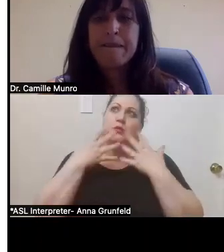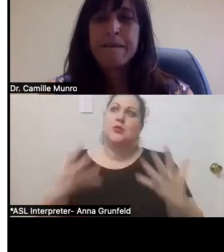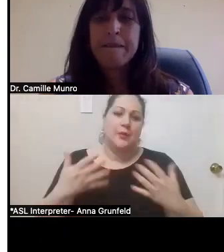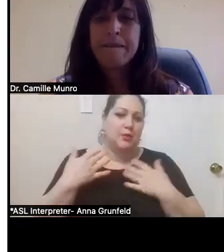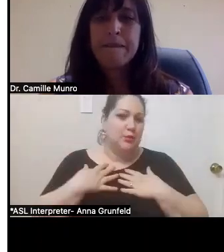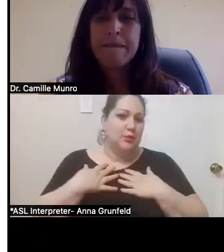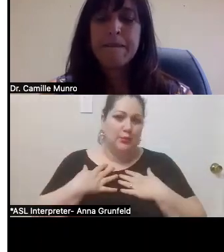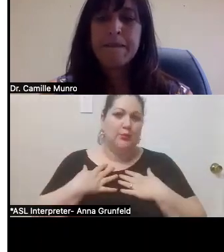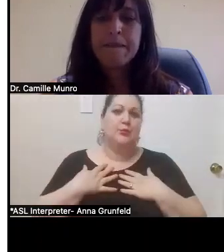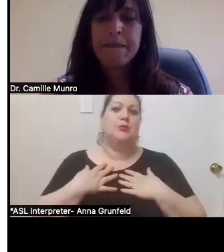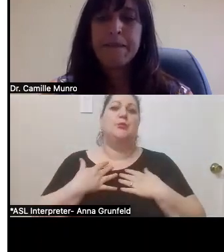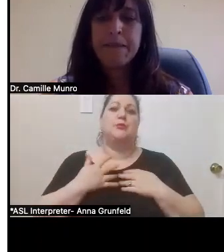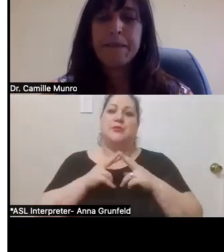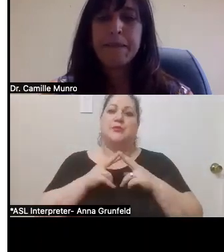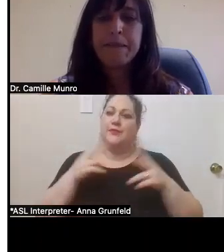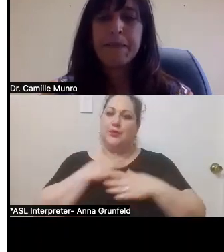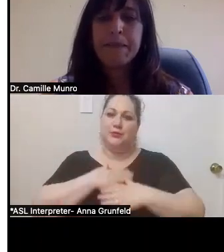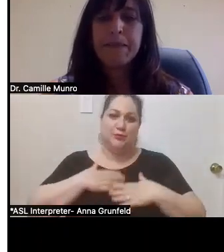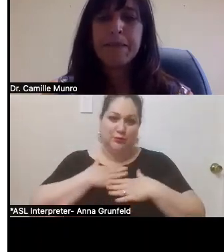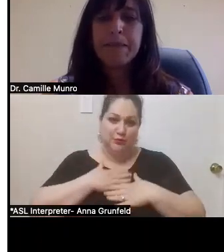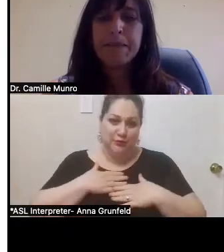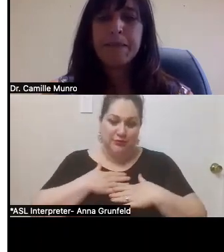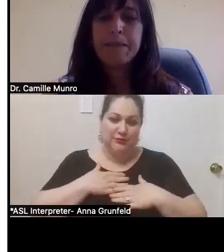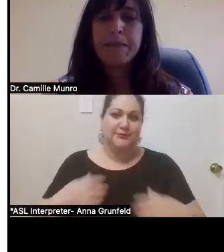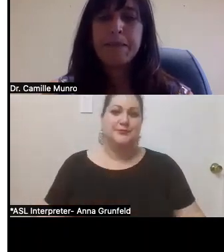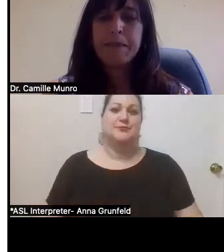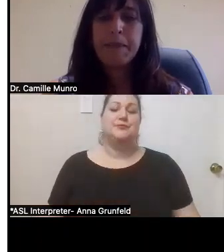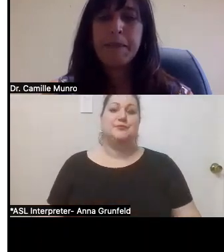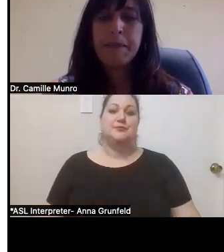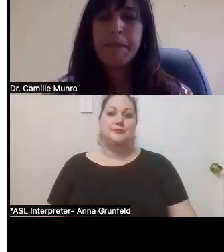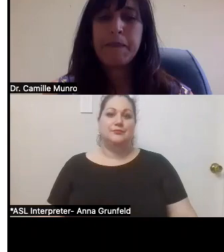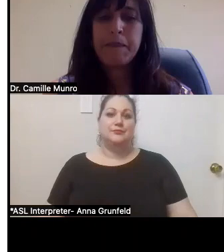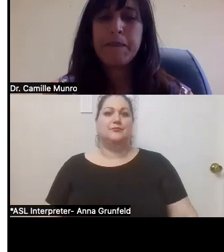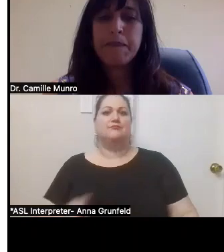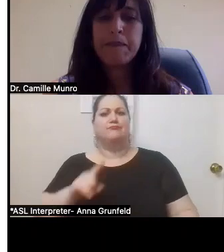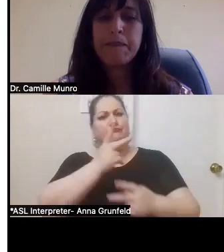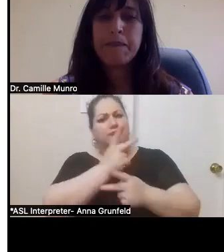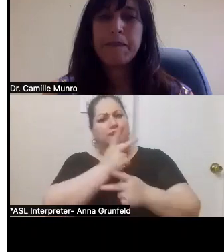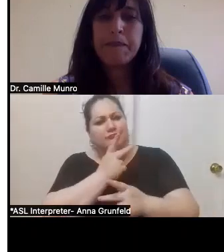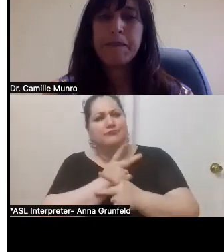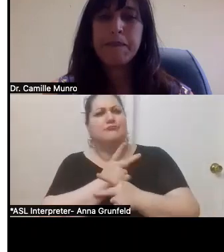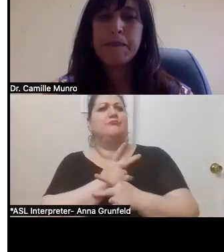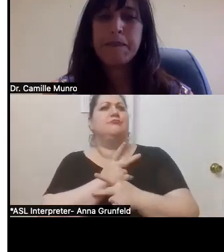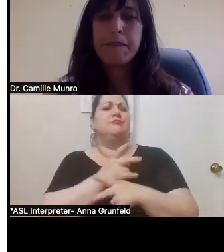Very, very much appreciating the care, time, and conscientiousness,